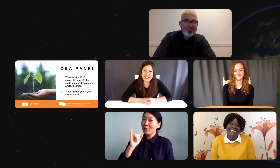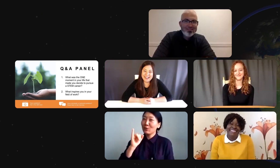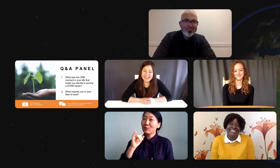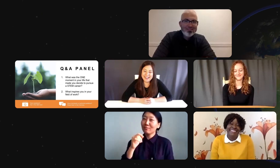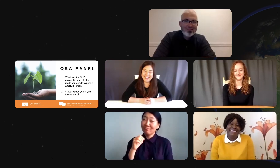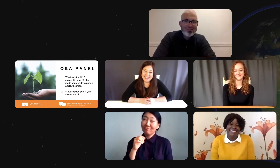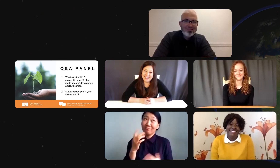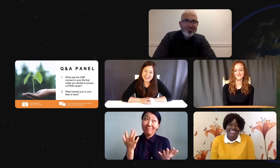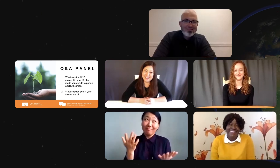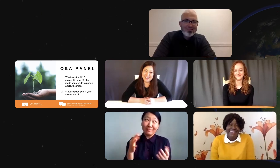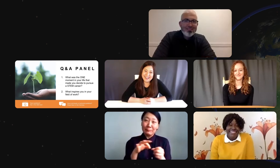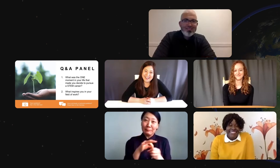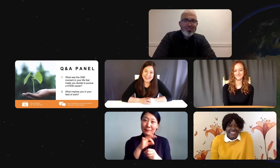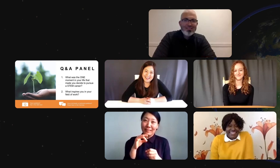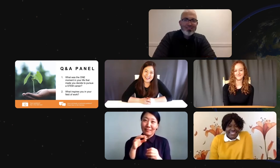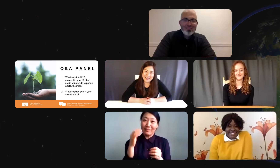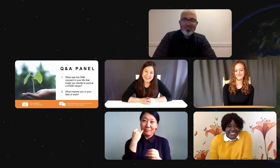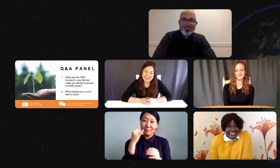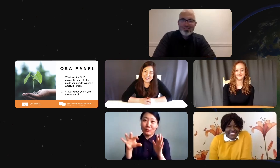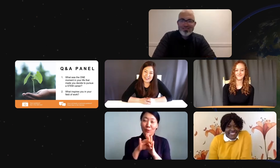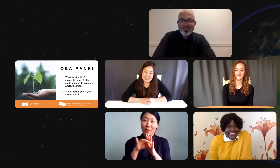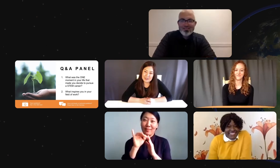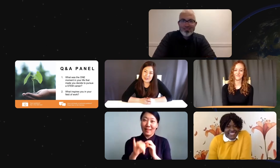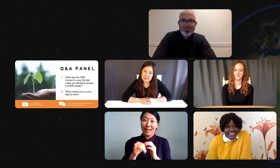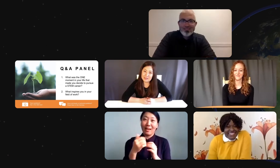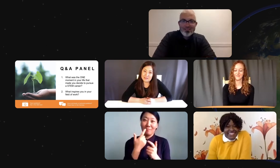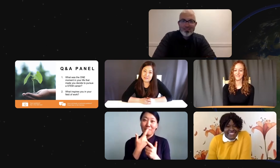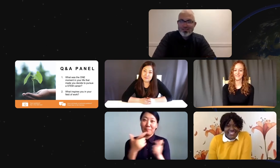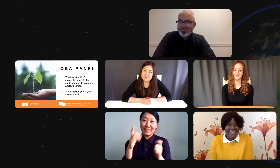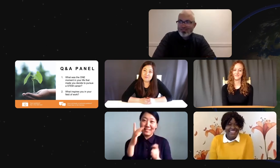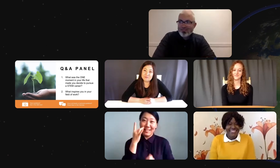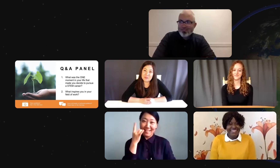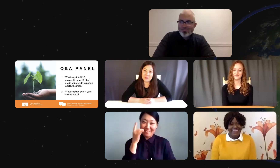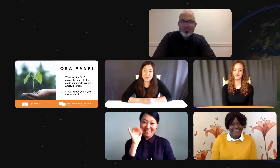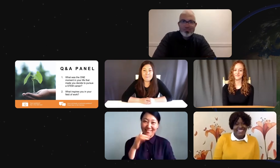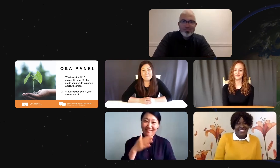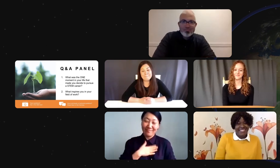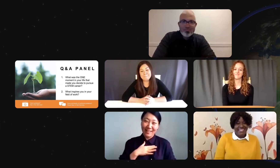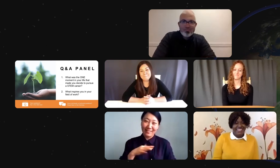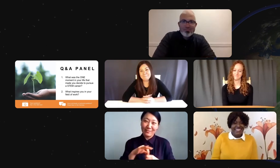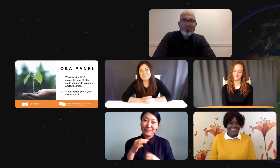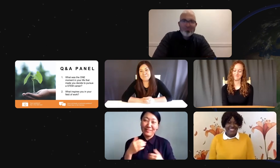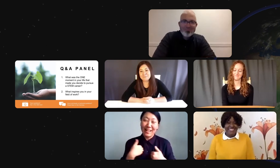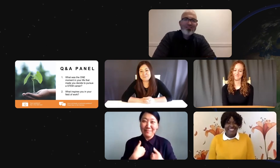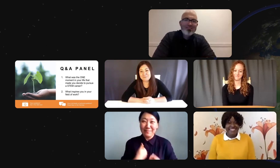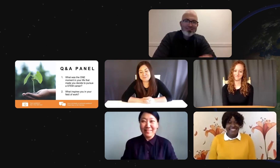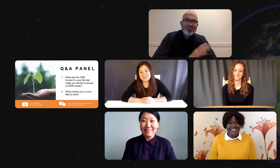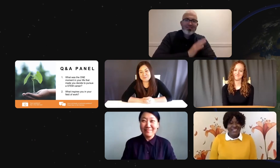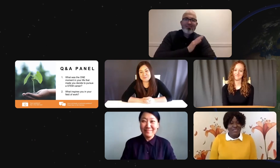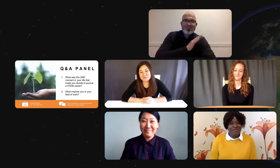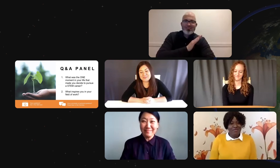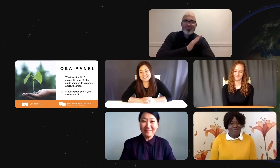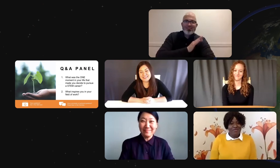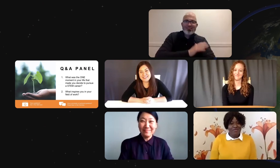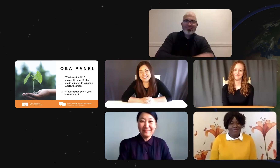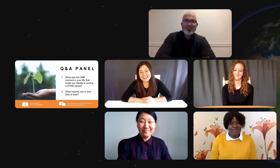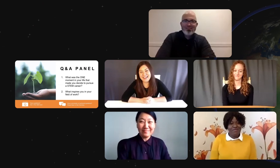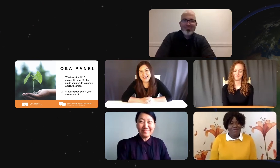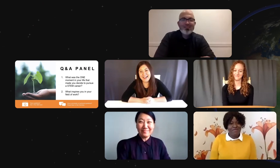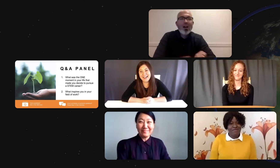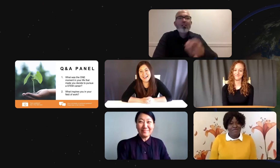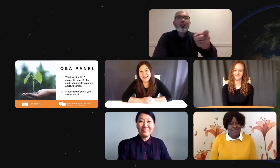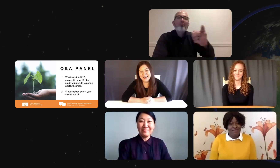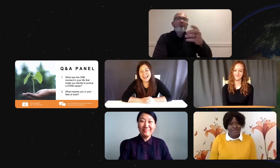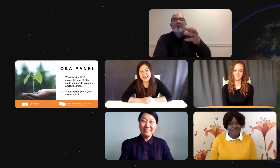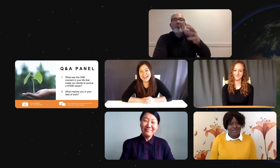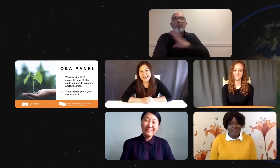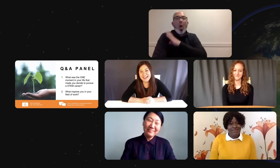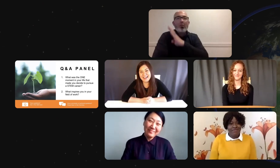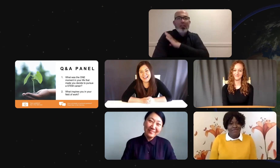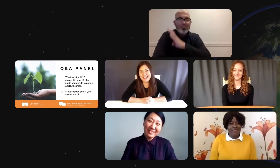I like dogs too, but I align more with cats.